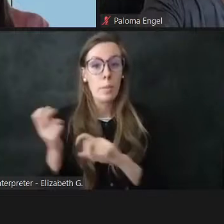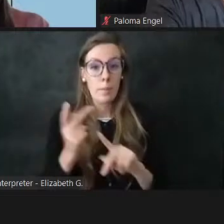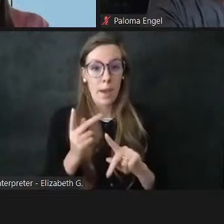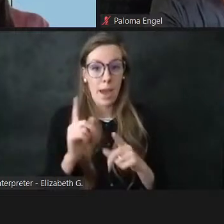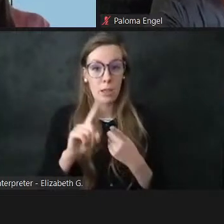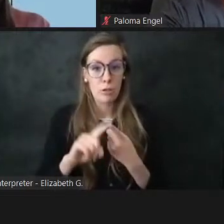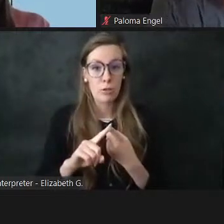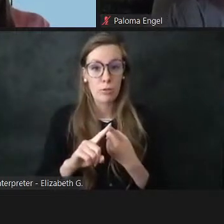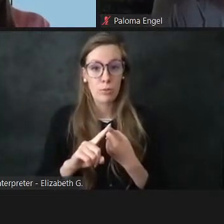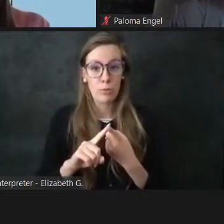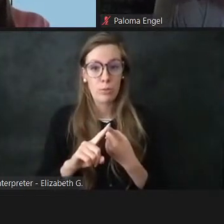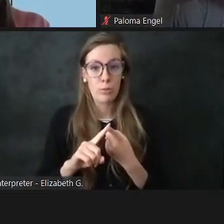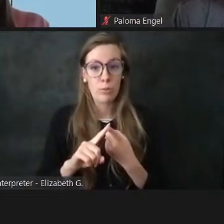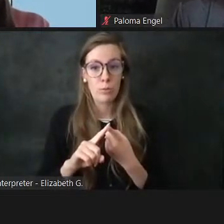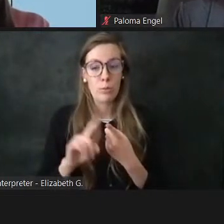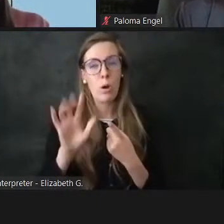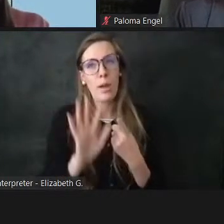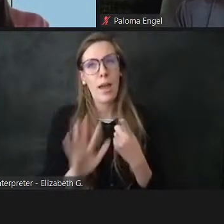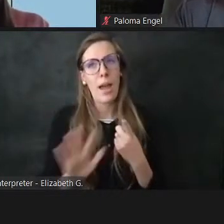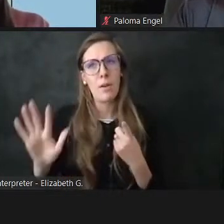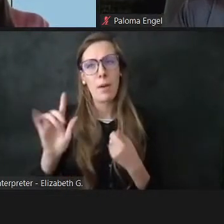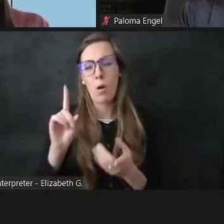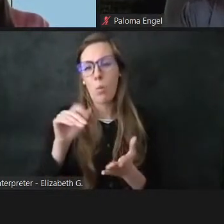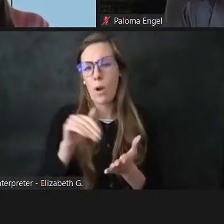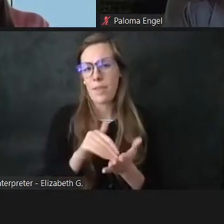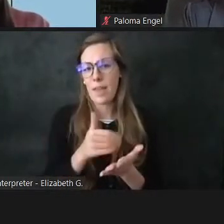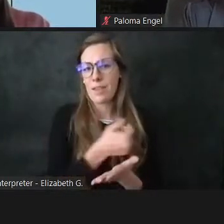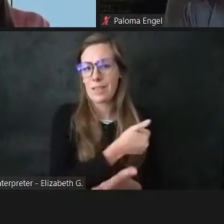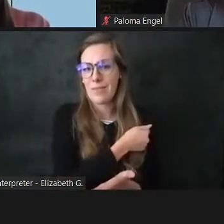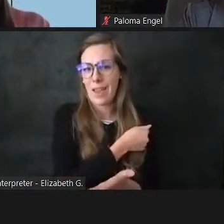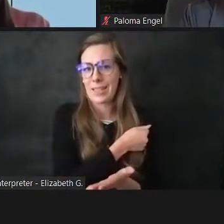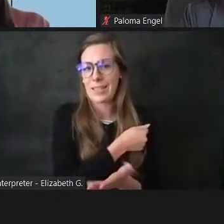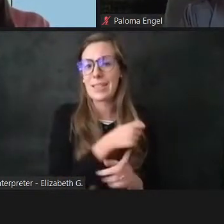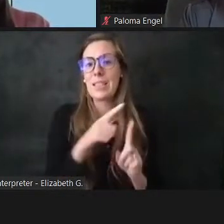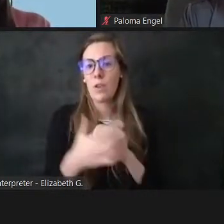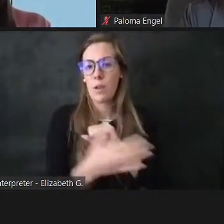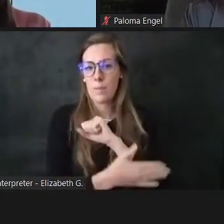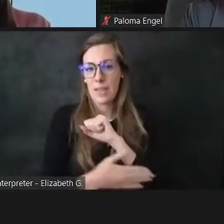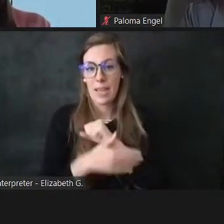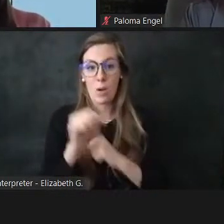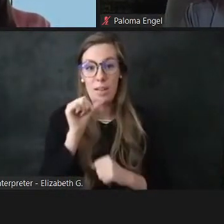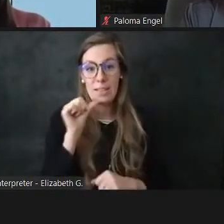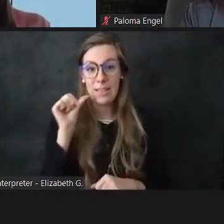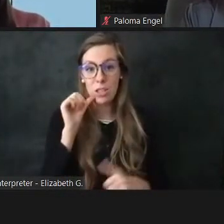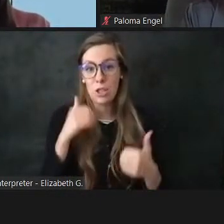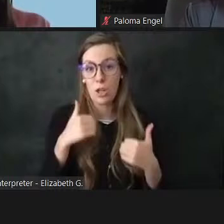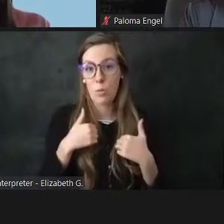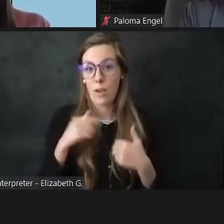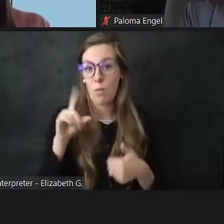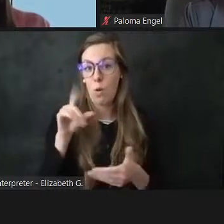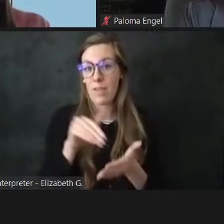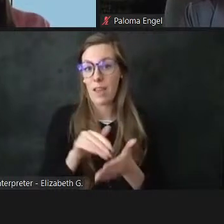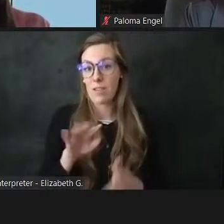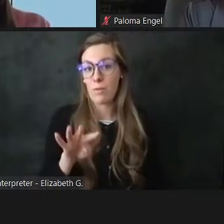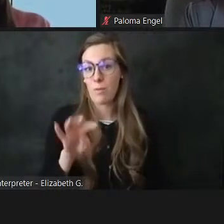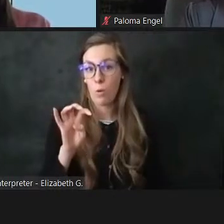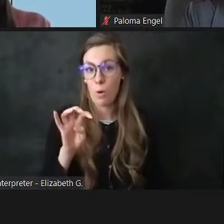we've been getting about 1000 vaccines in the county yesterday. We got 1400 people vaccinated, which is